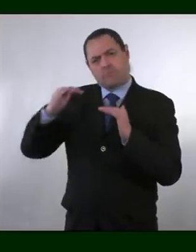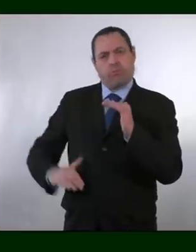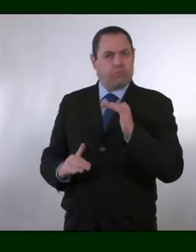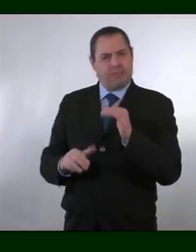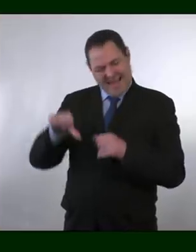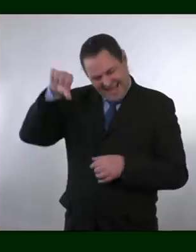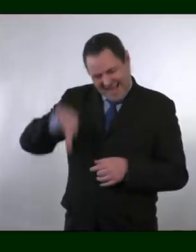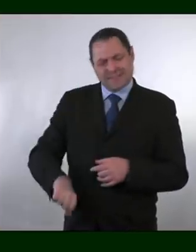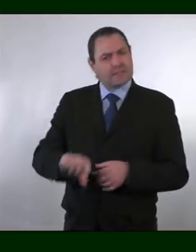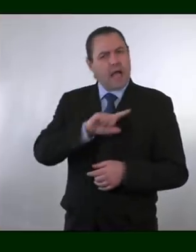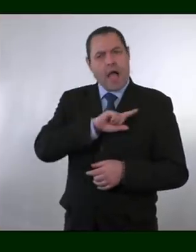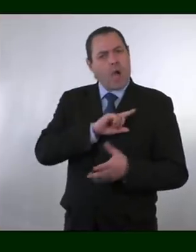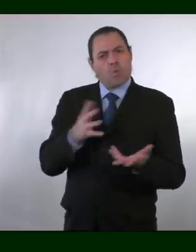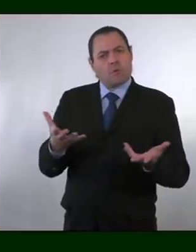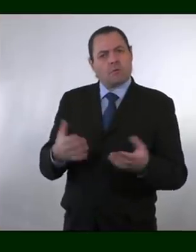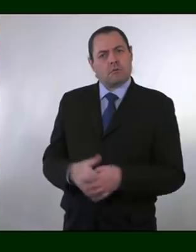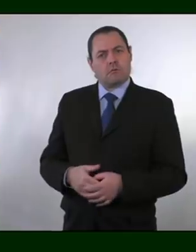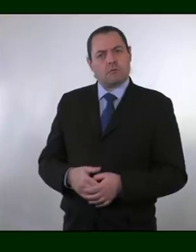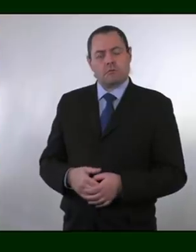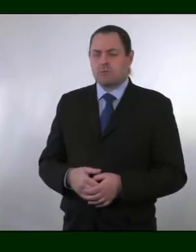by his Government? >>The Prime Minister